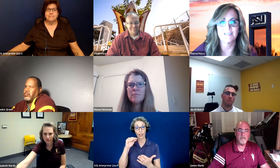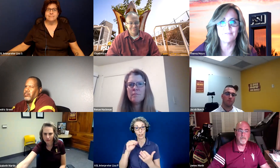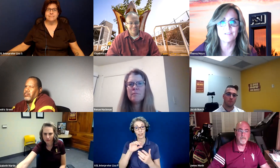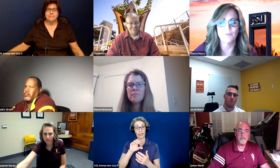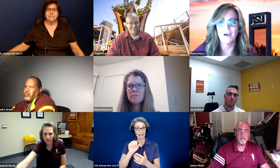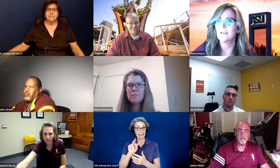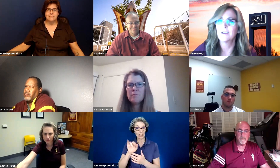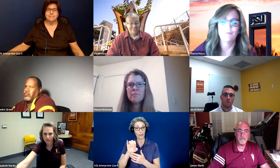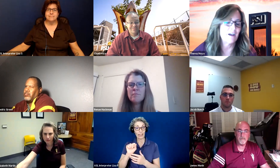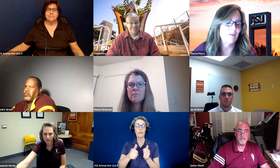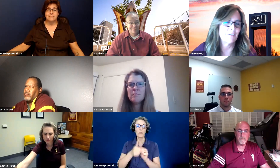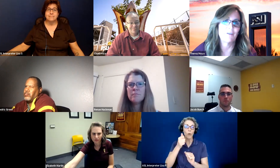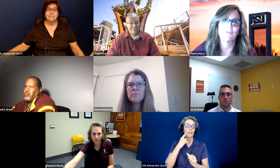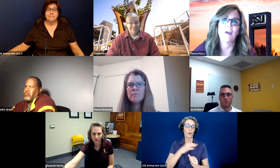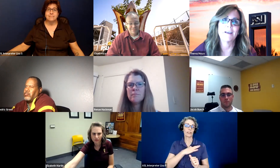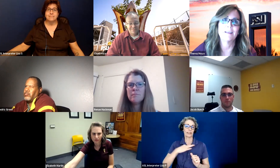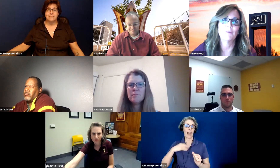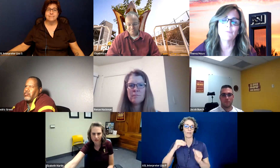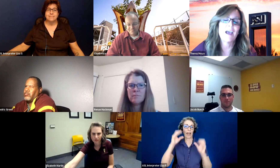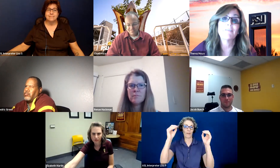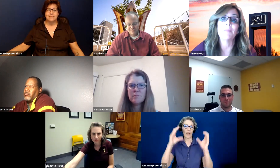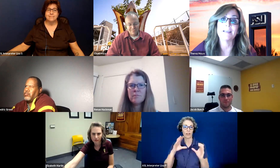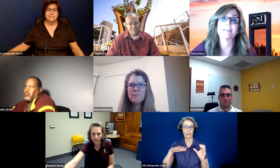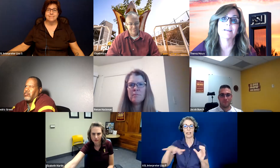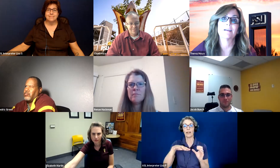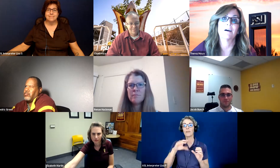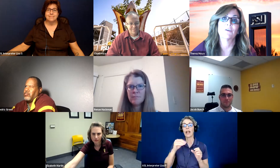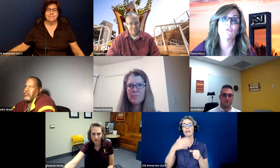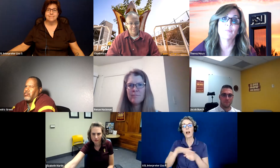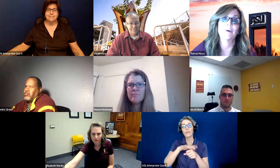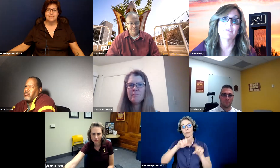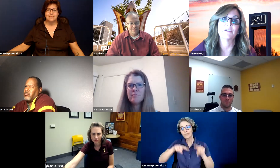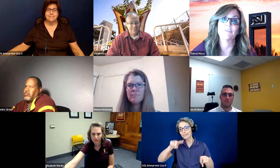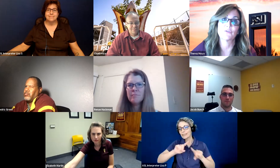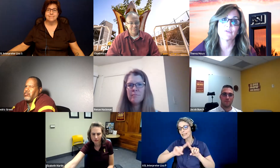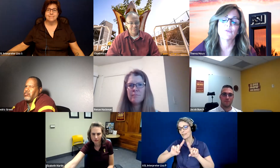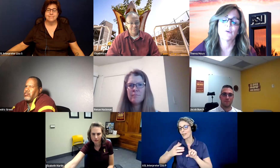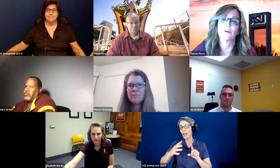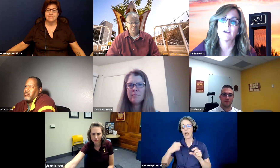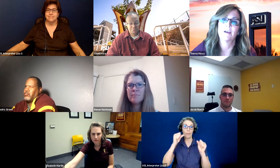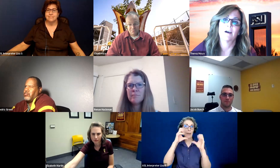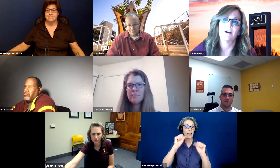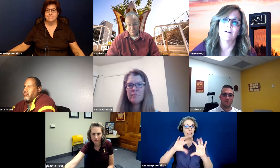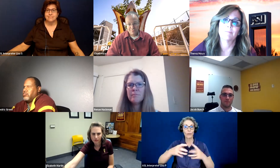and staff as well. We cover a variety. We have an amazing group of individuals who work in SAILS